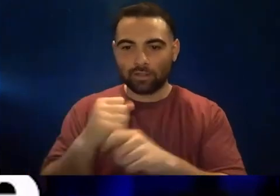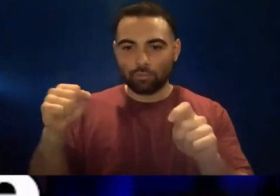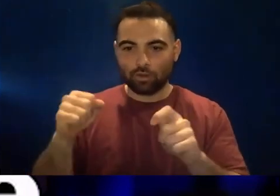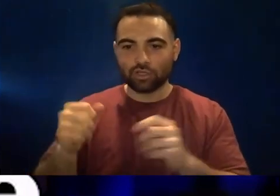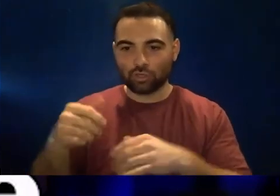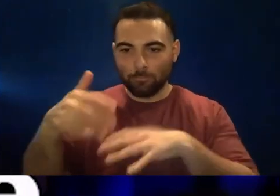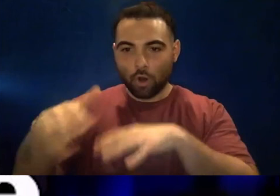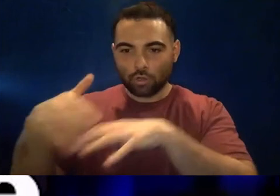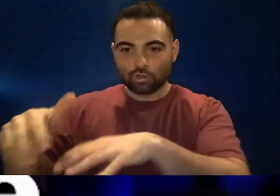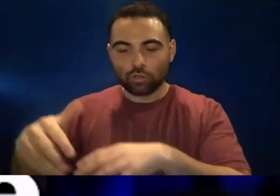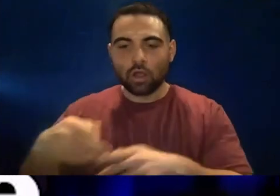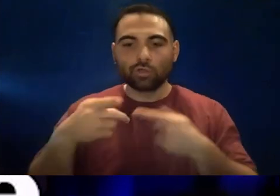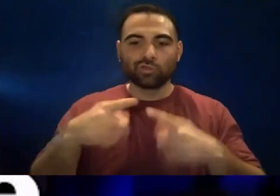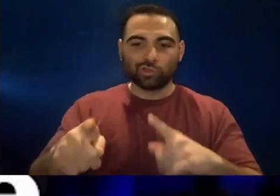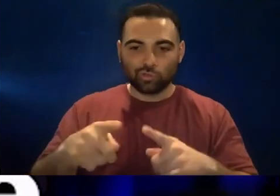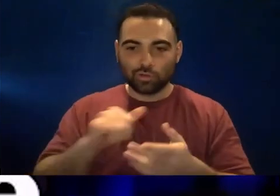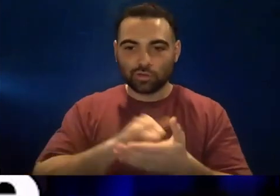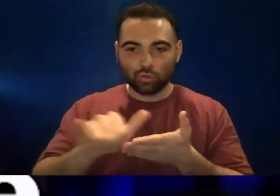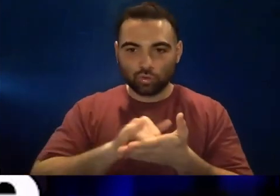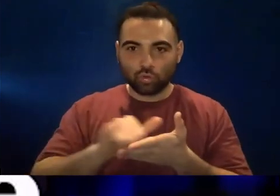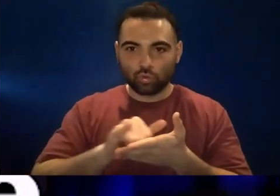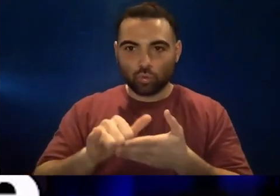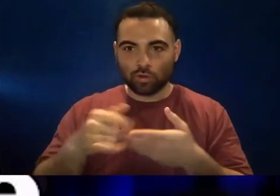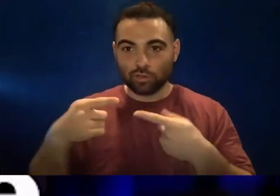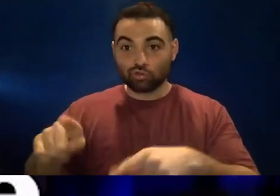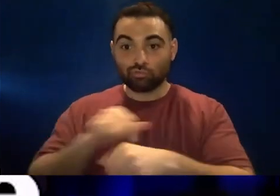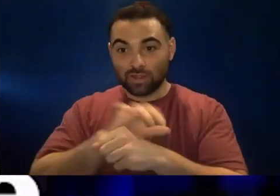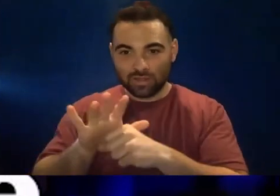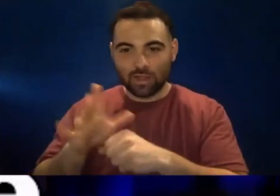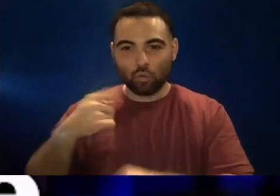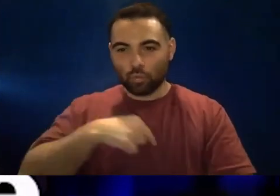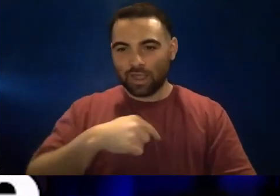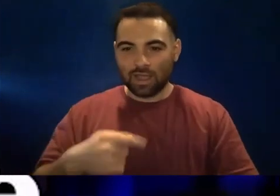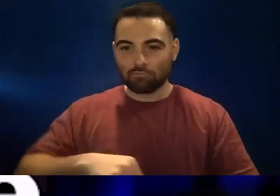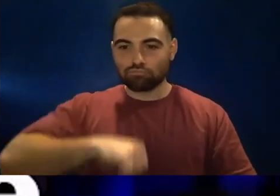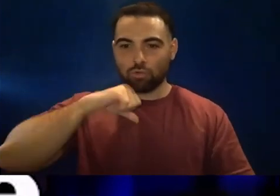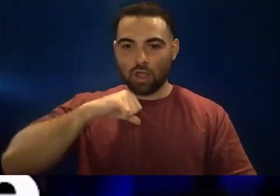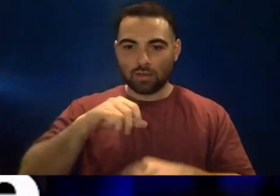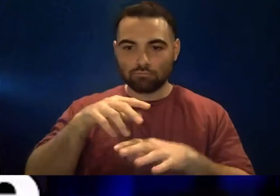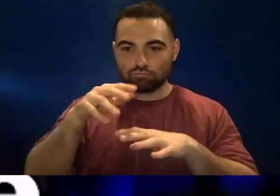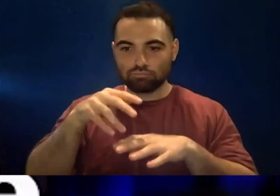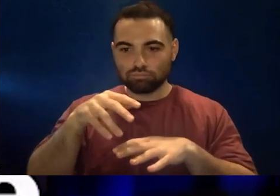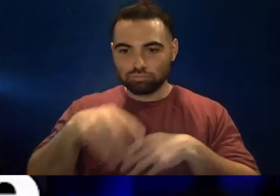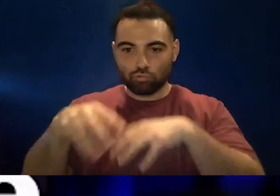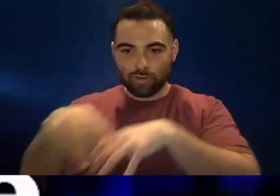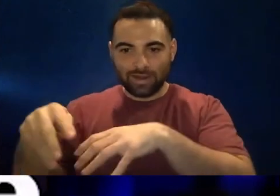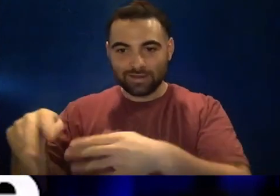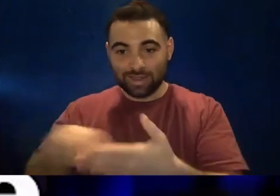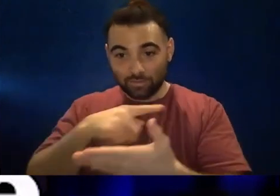during lockdown where pride parade was canceled and the reclaim pride parade,